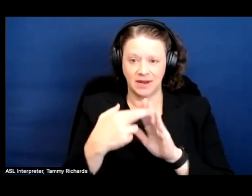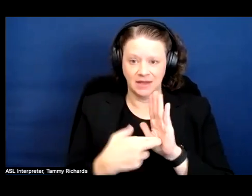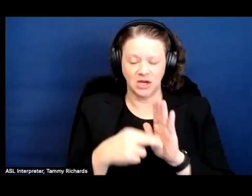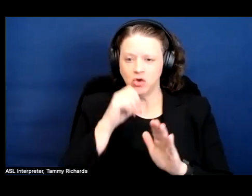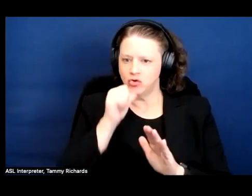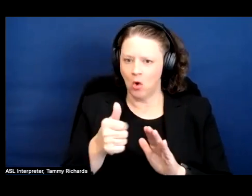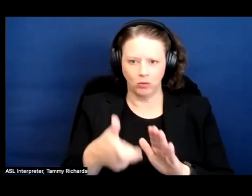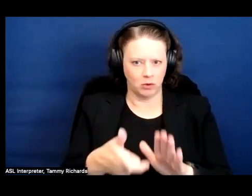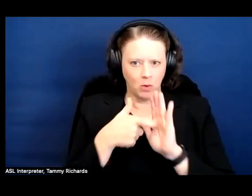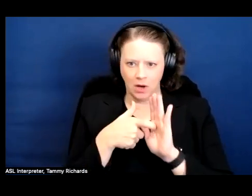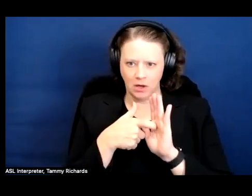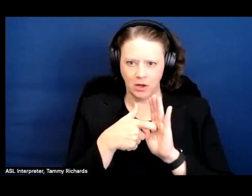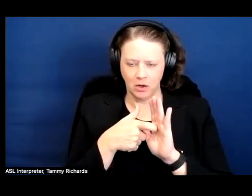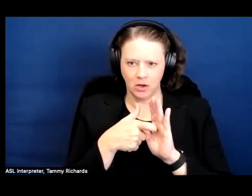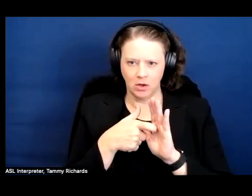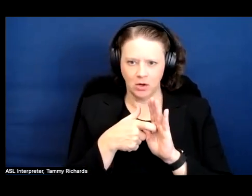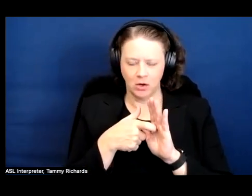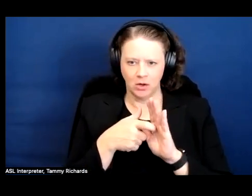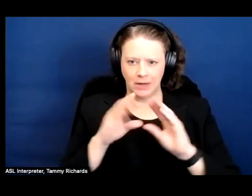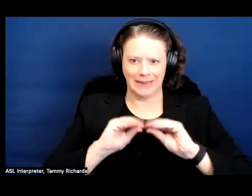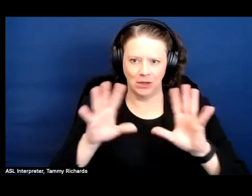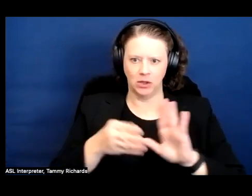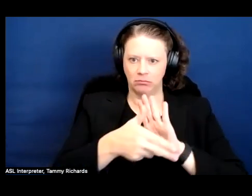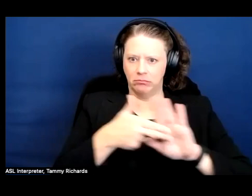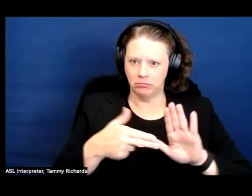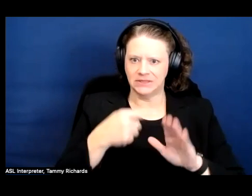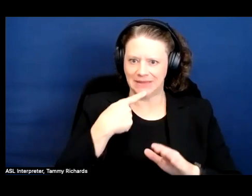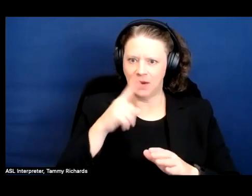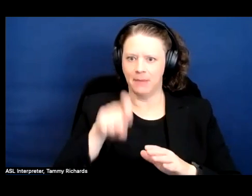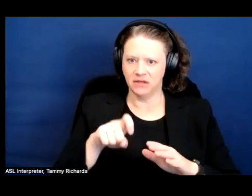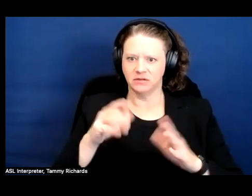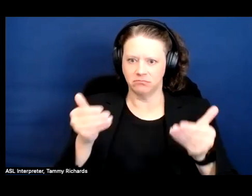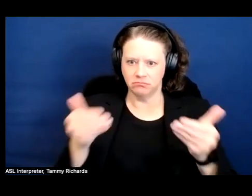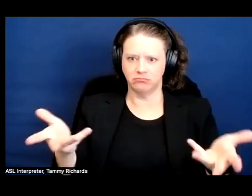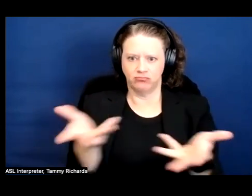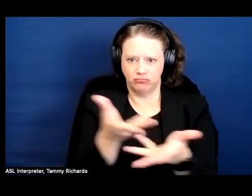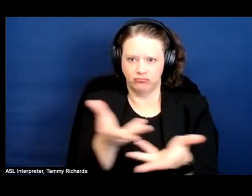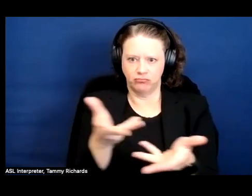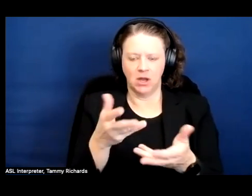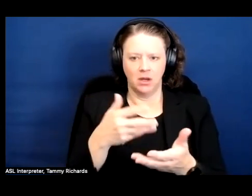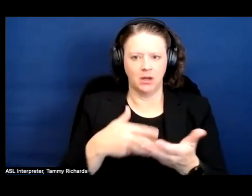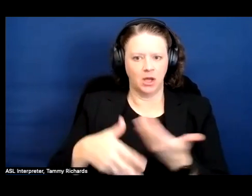There's no requirement that an animal be certified and although assistance dogs must be licensed